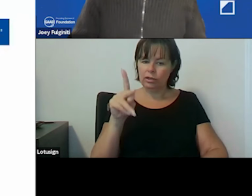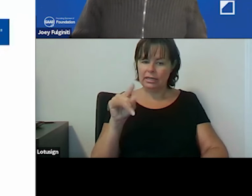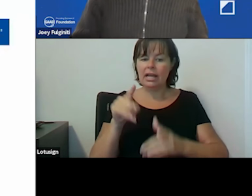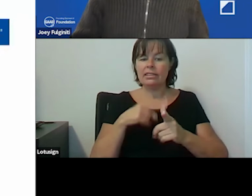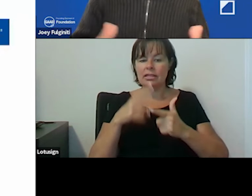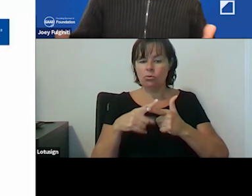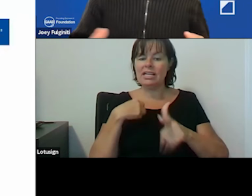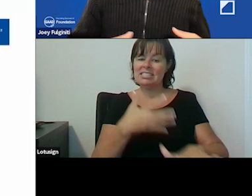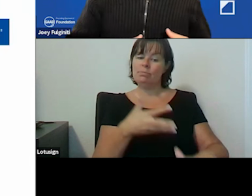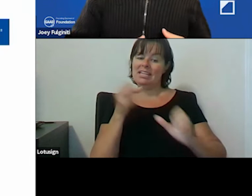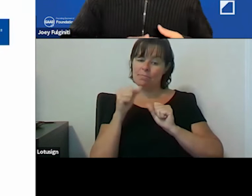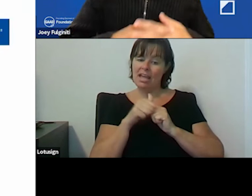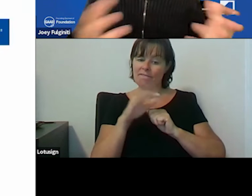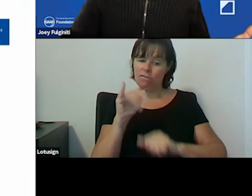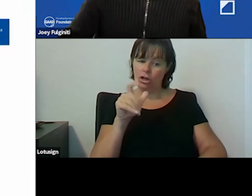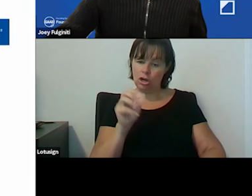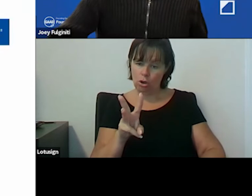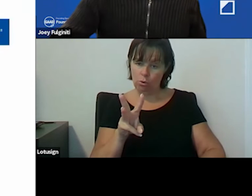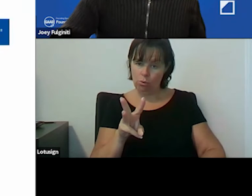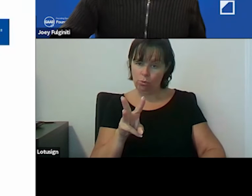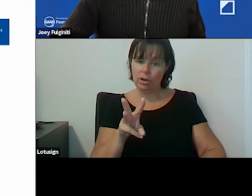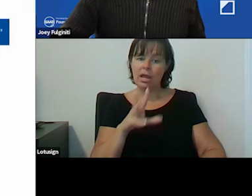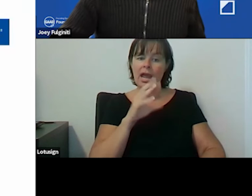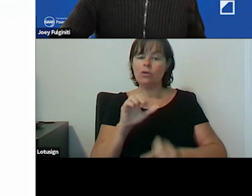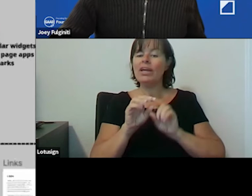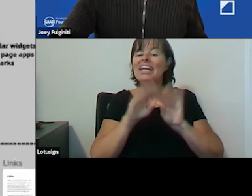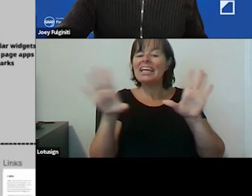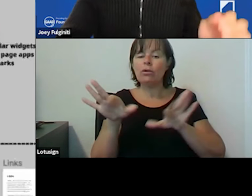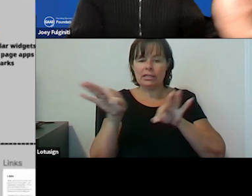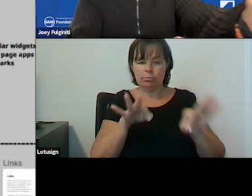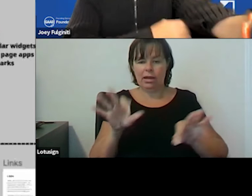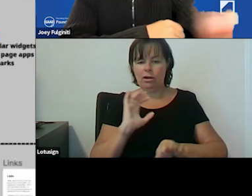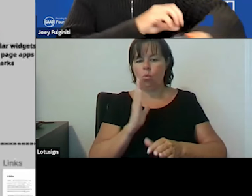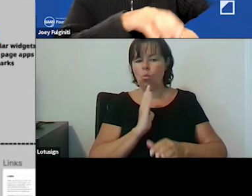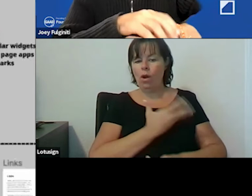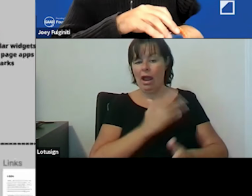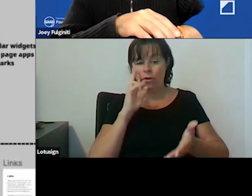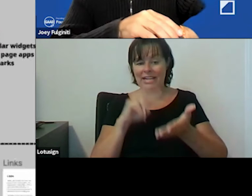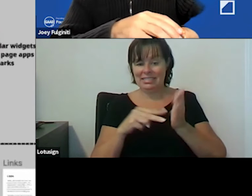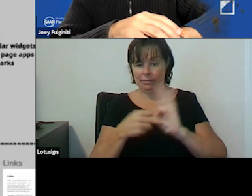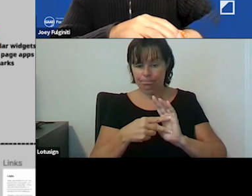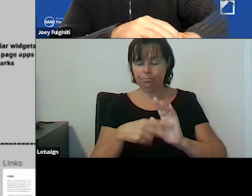and then we also clearly express our our intent and then there's one more example here we also